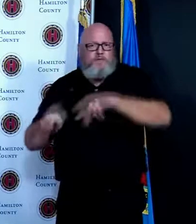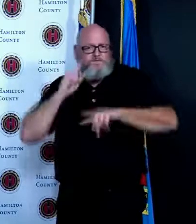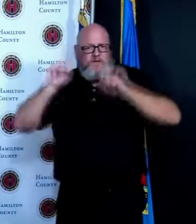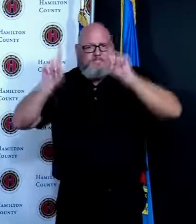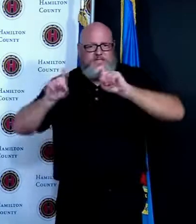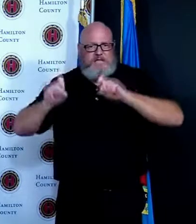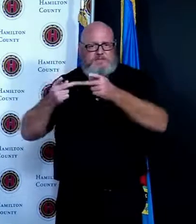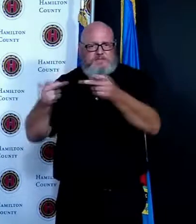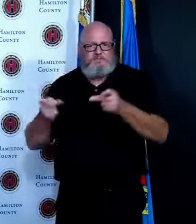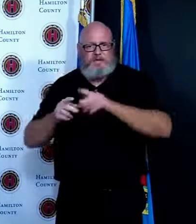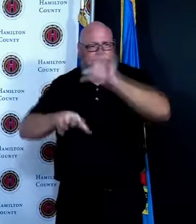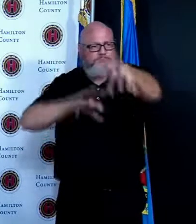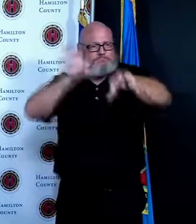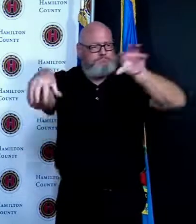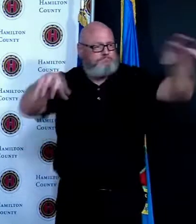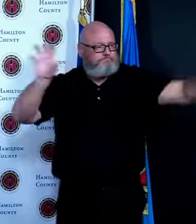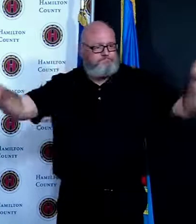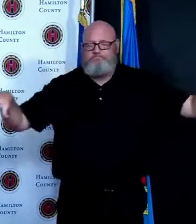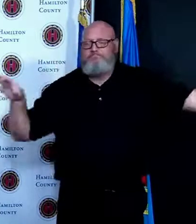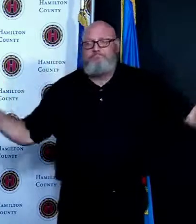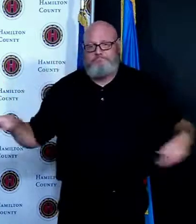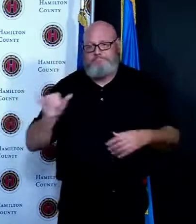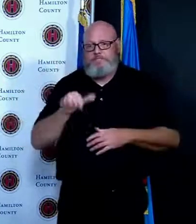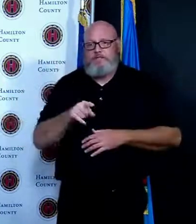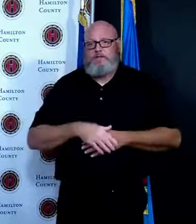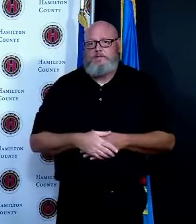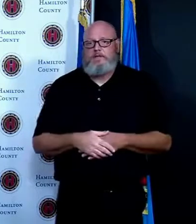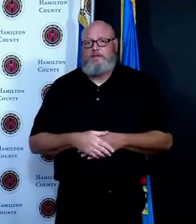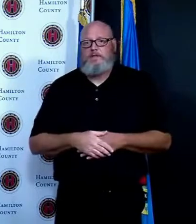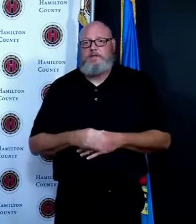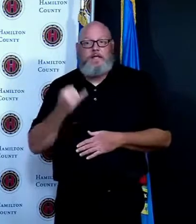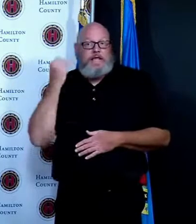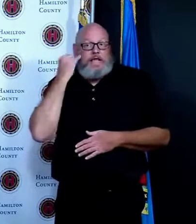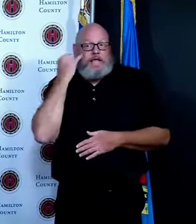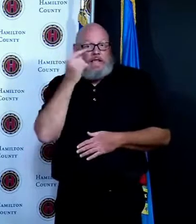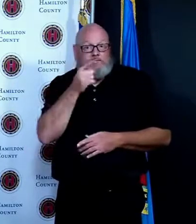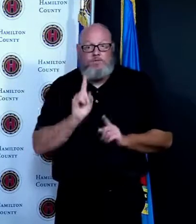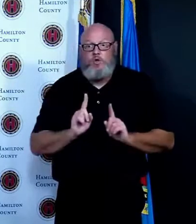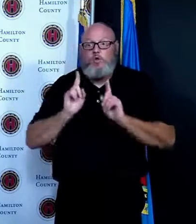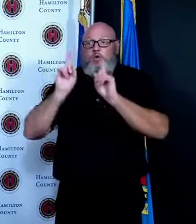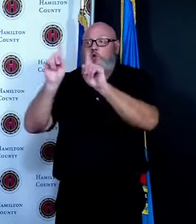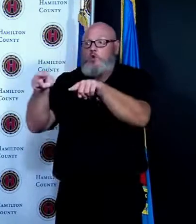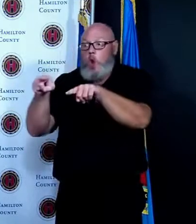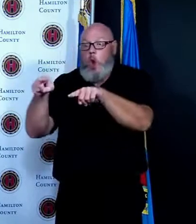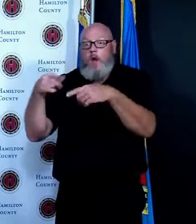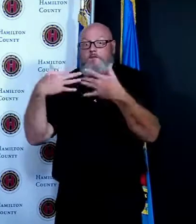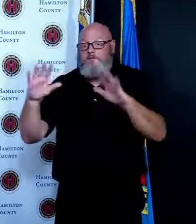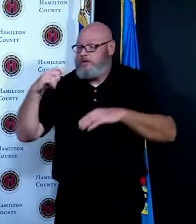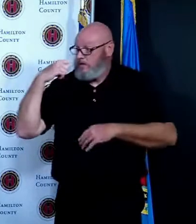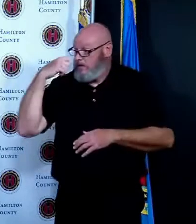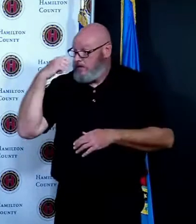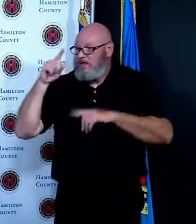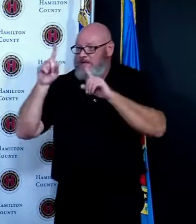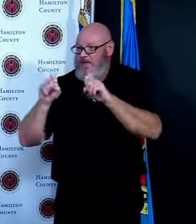we are asking you to stay home until you get those test results or if you have a known exposure to